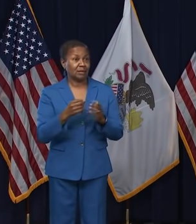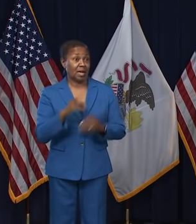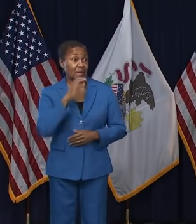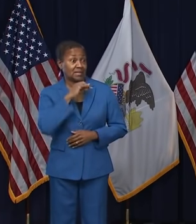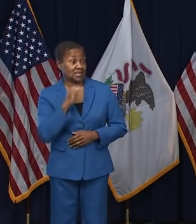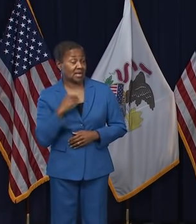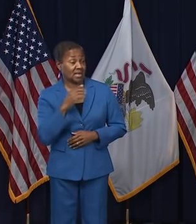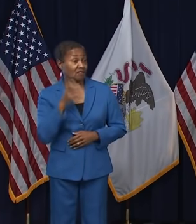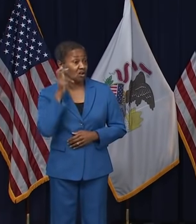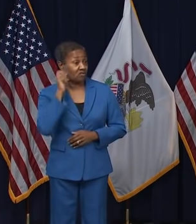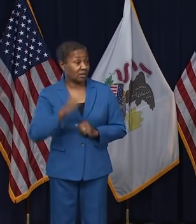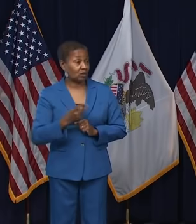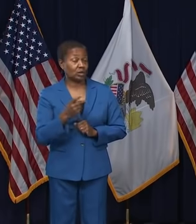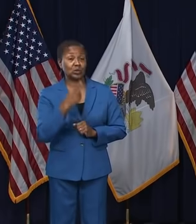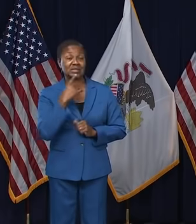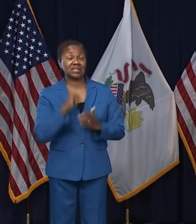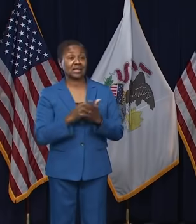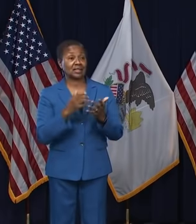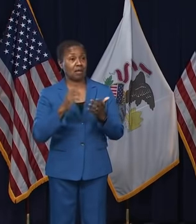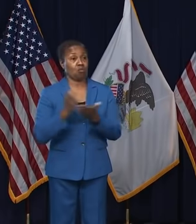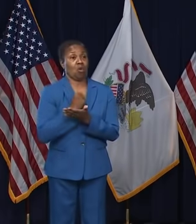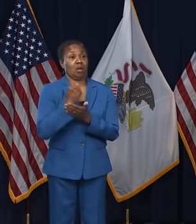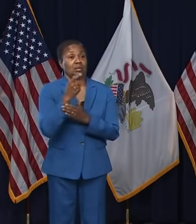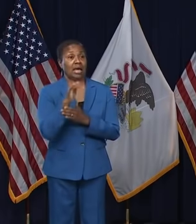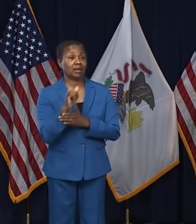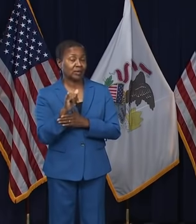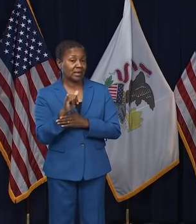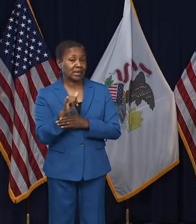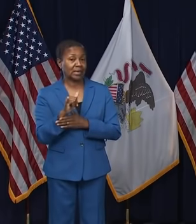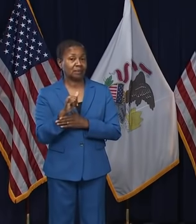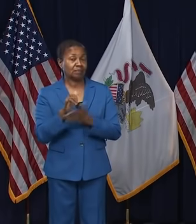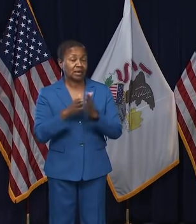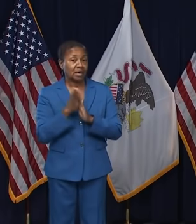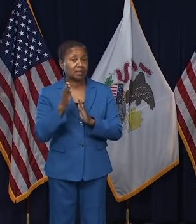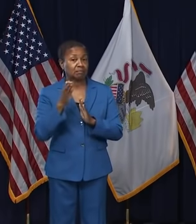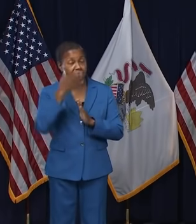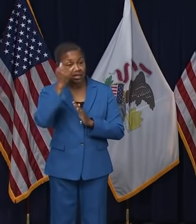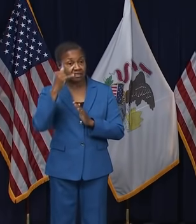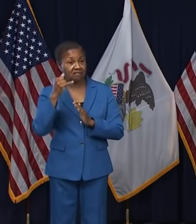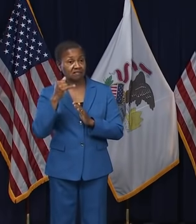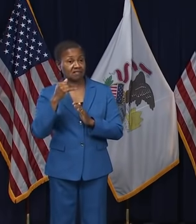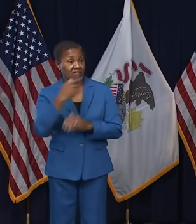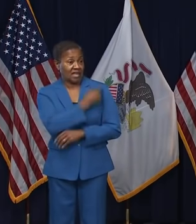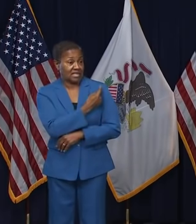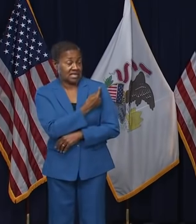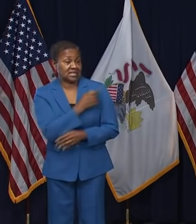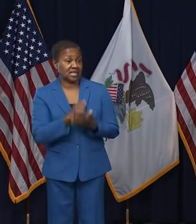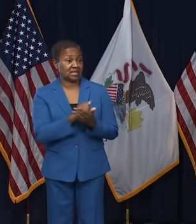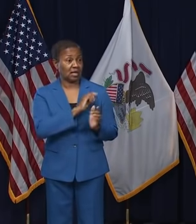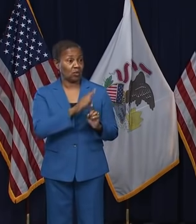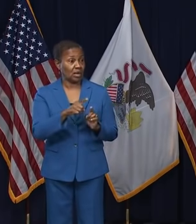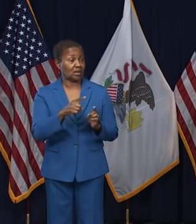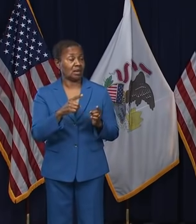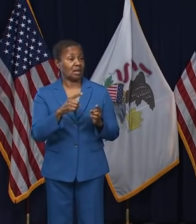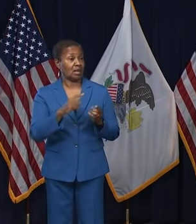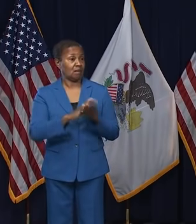money Yeah however I was like this it I never heard from